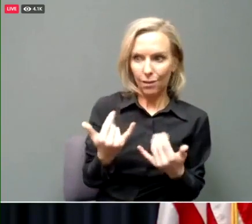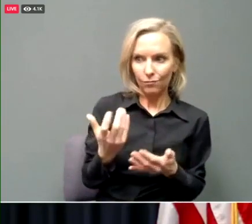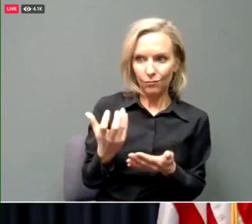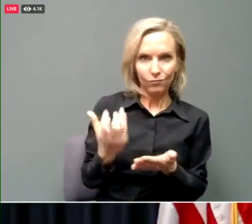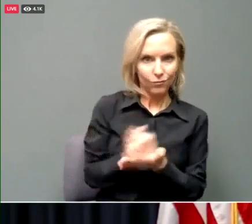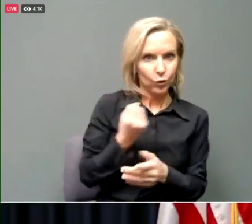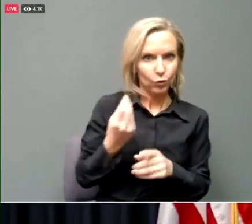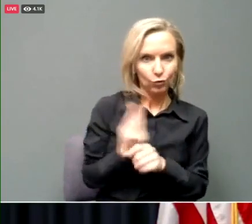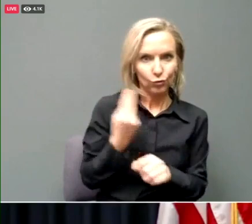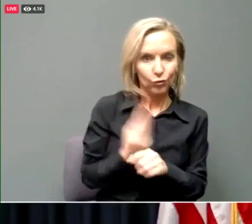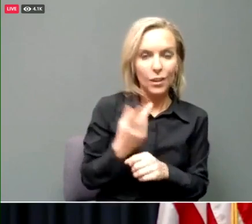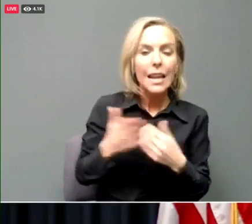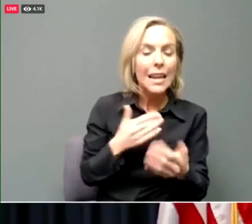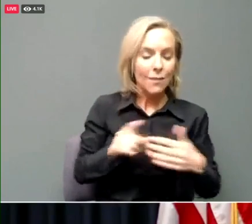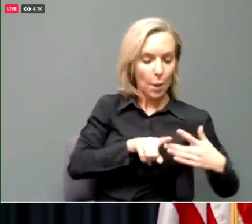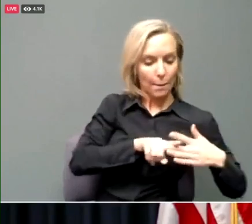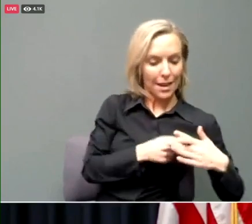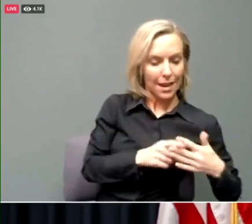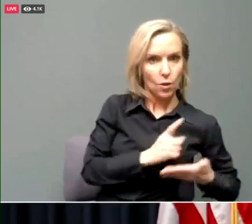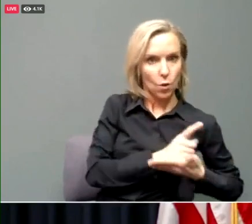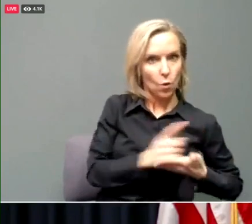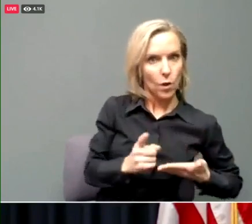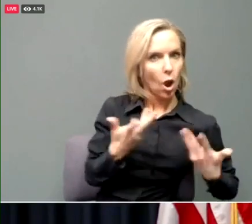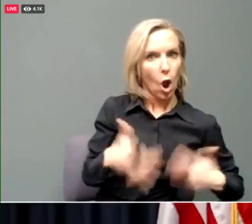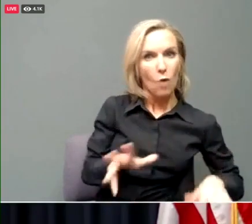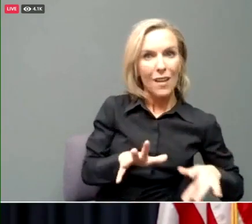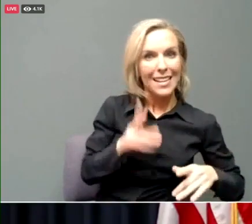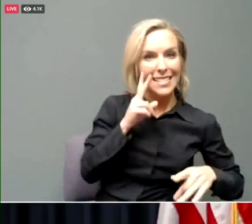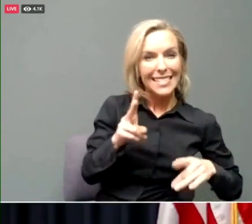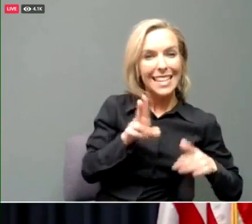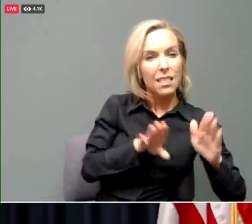of the week, when we just got an influx, were already standing 76% of everything